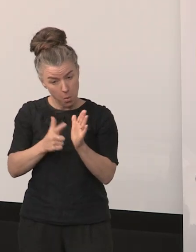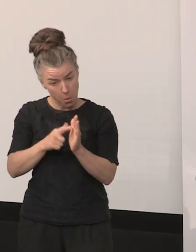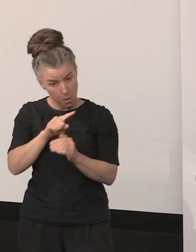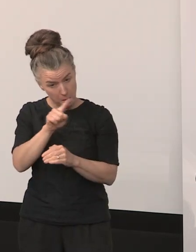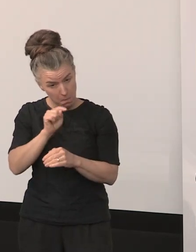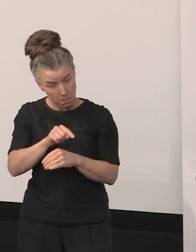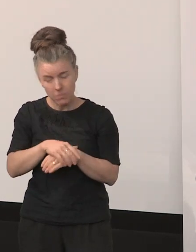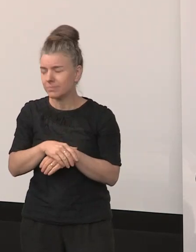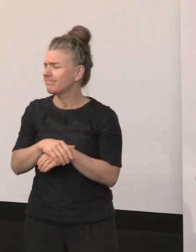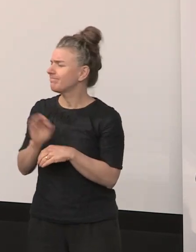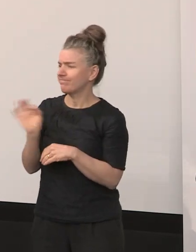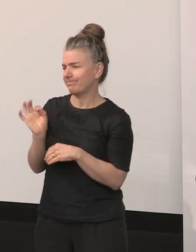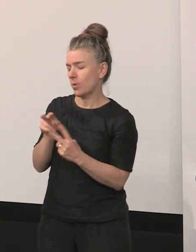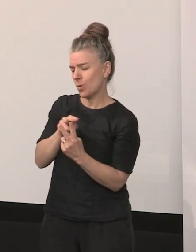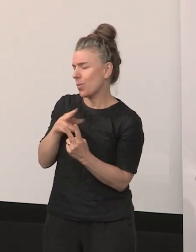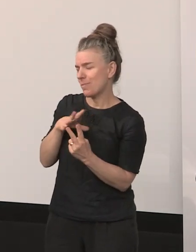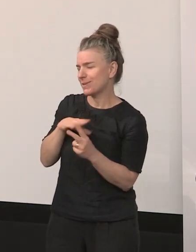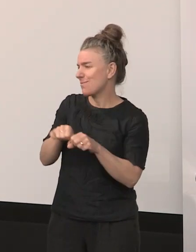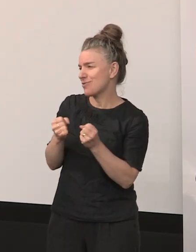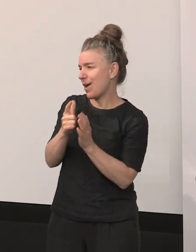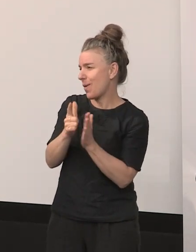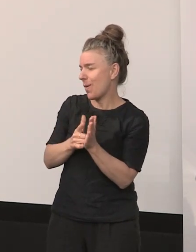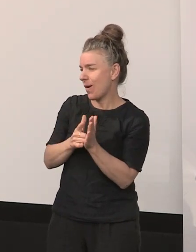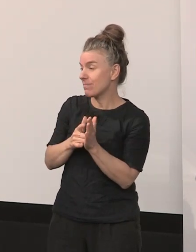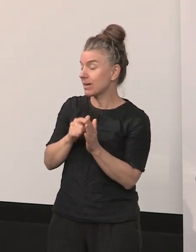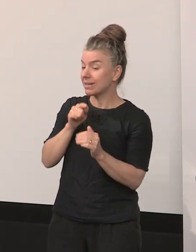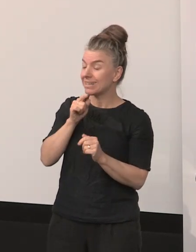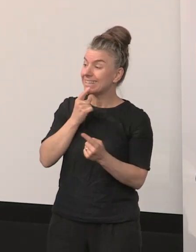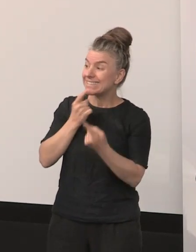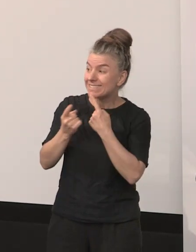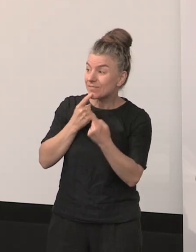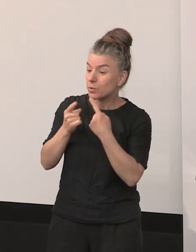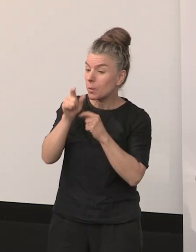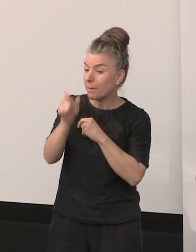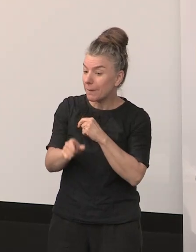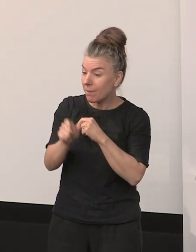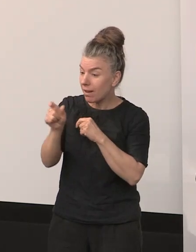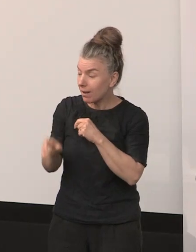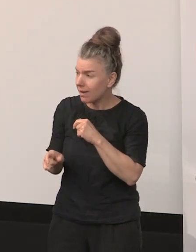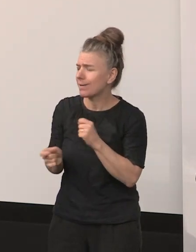if they had symptoms, if they met with a friend, did these women break any laws?